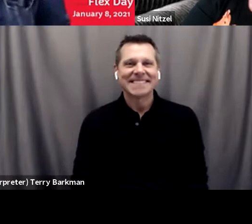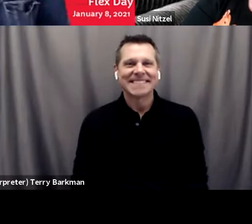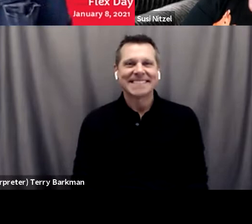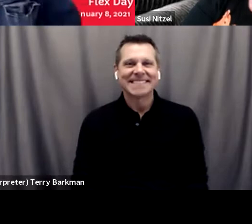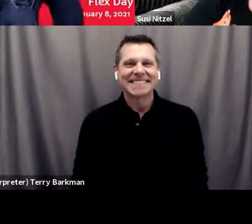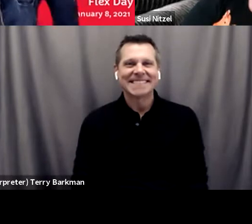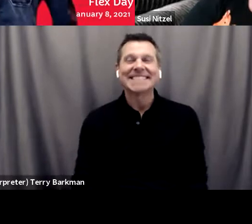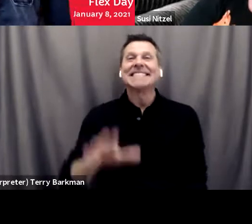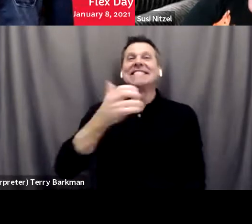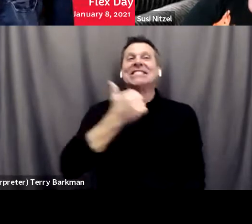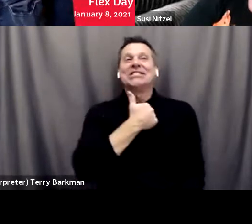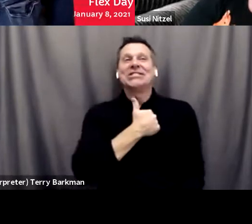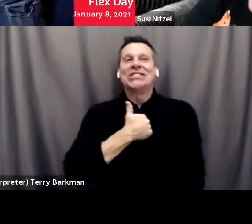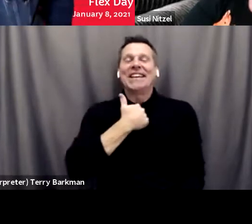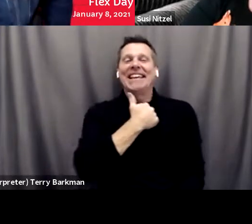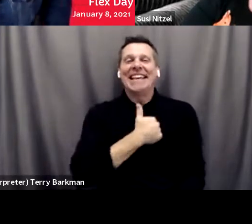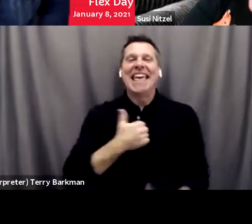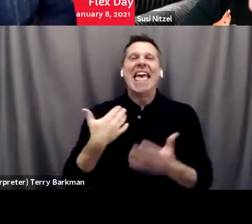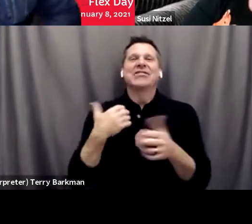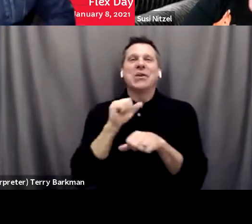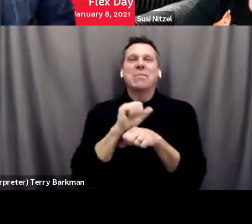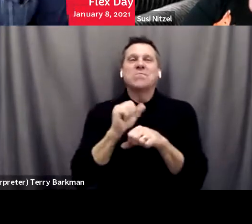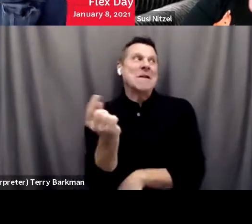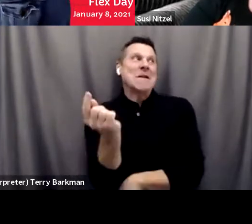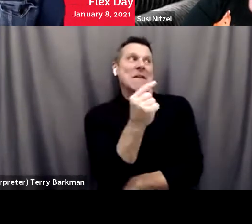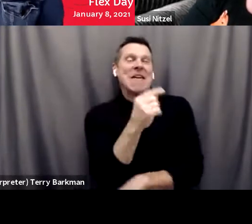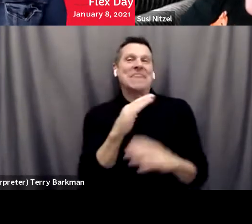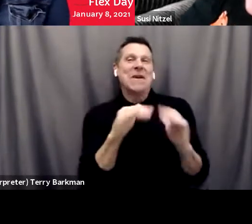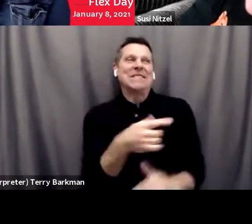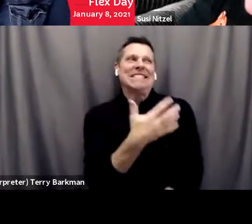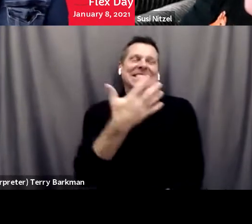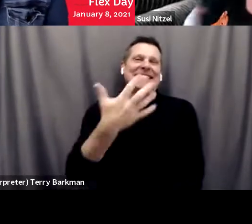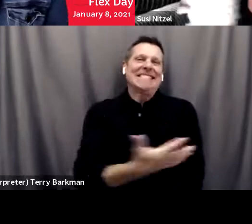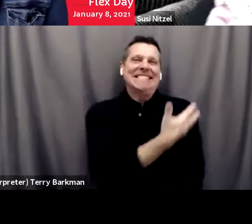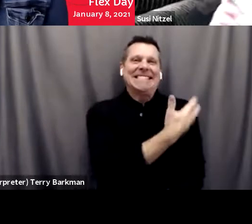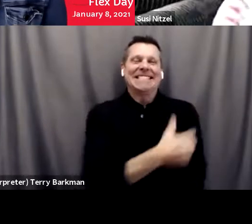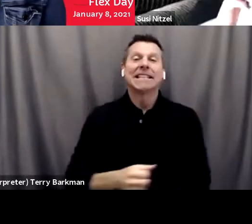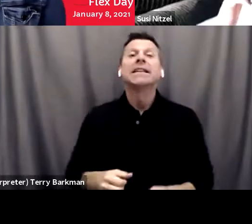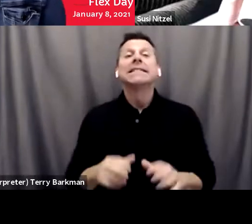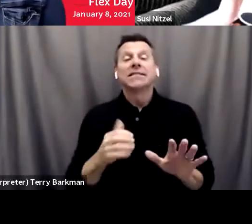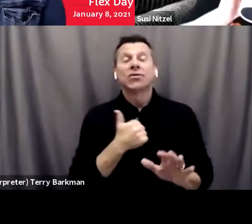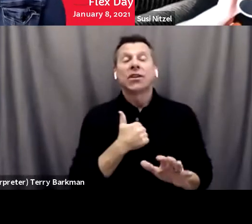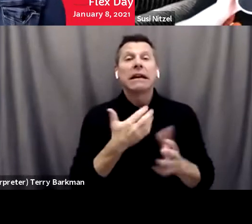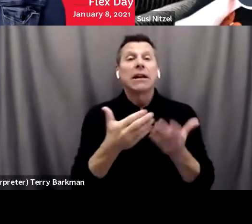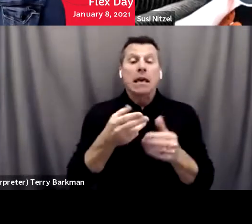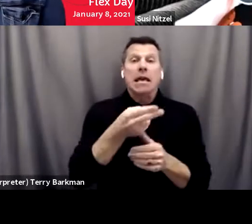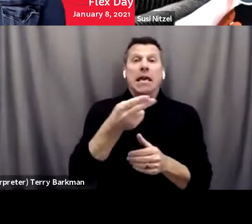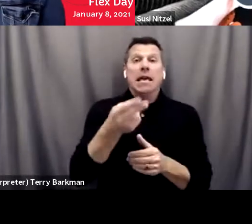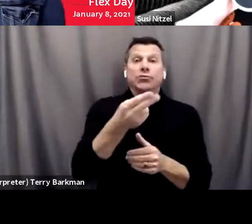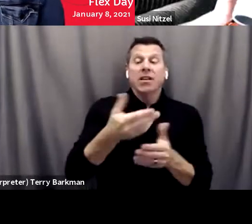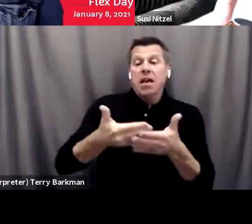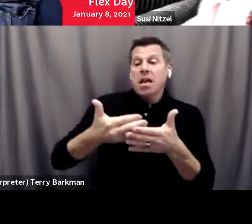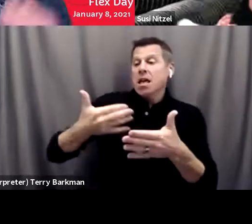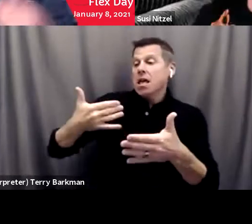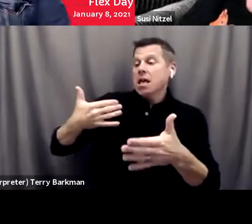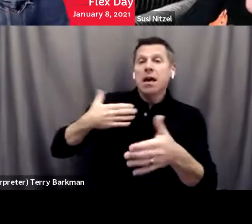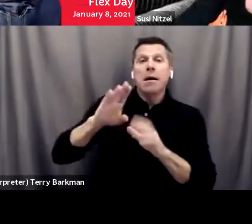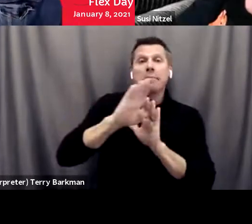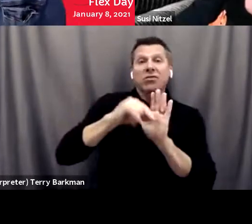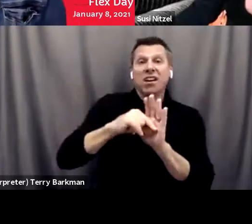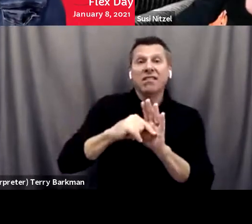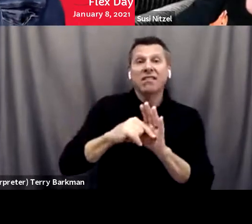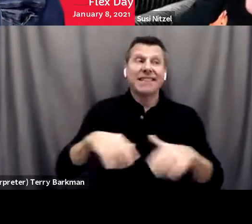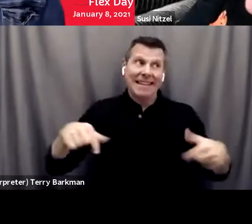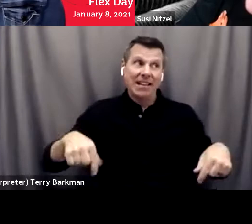Sorry about that I have some work getting done at the house. So the history behind guided I will on campus and how we got to the